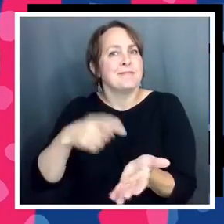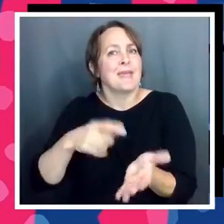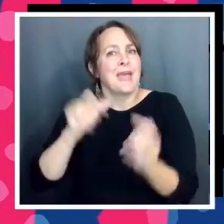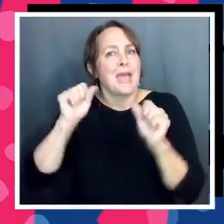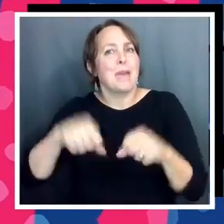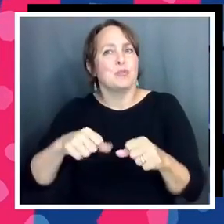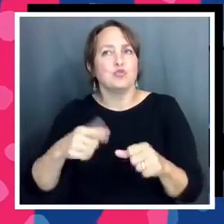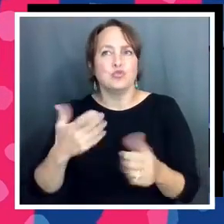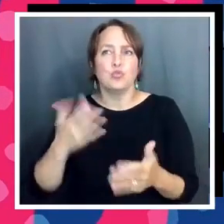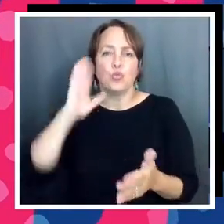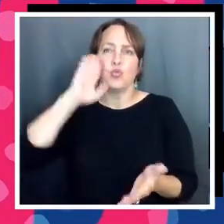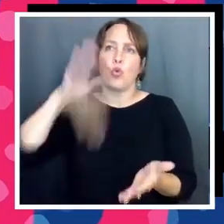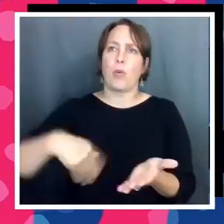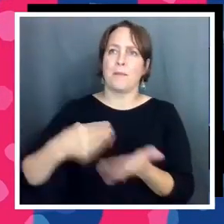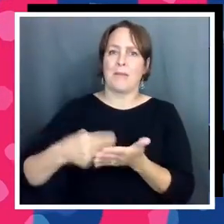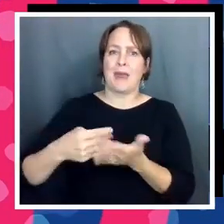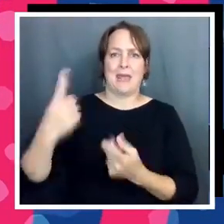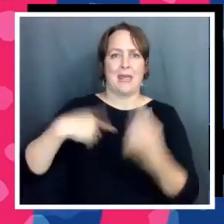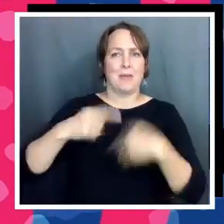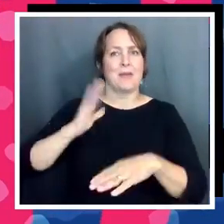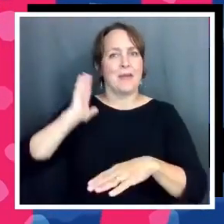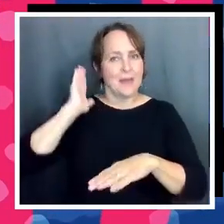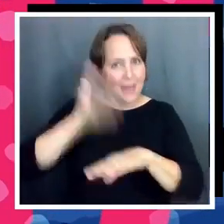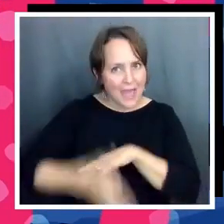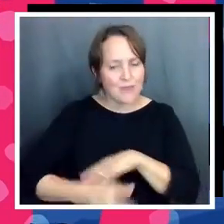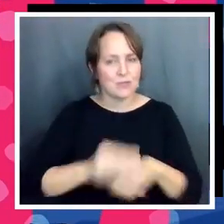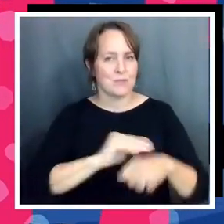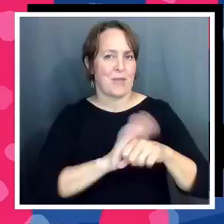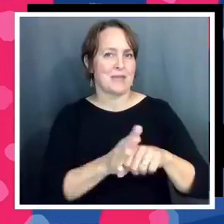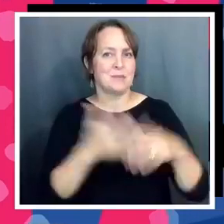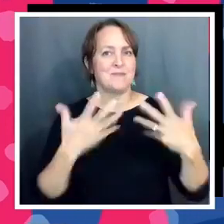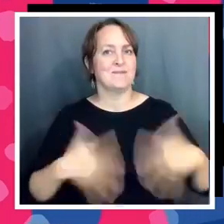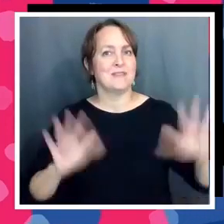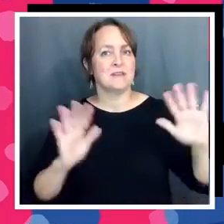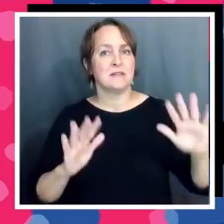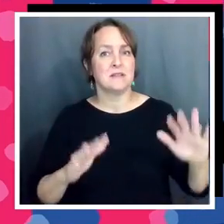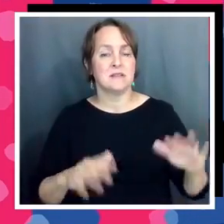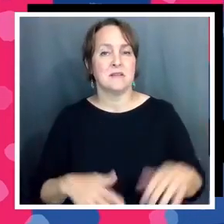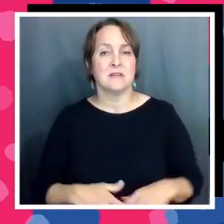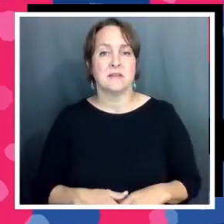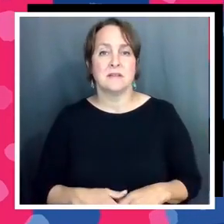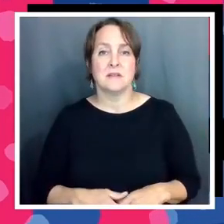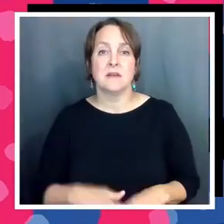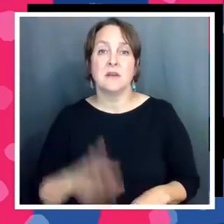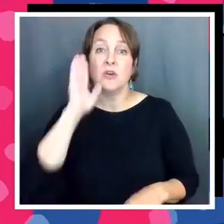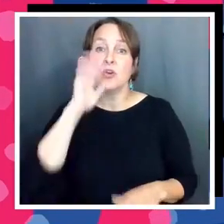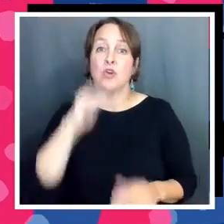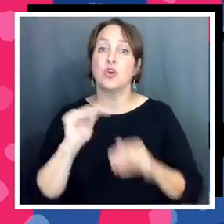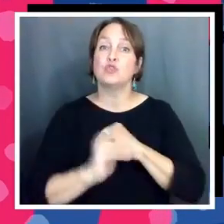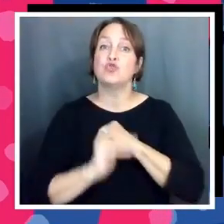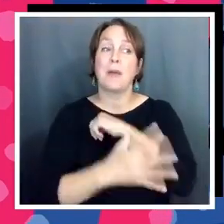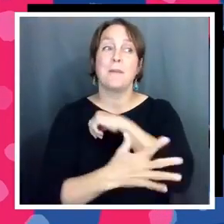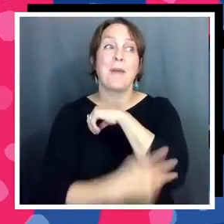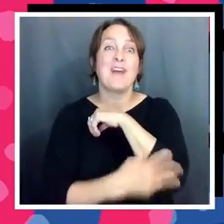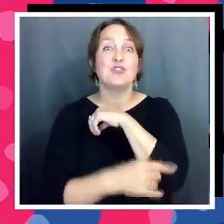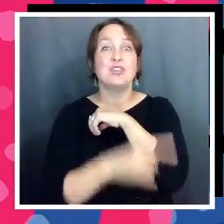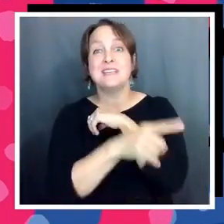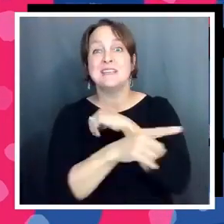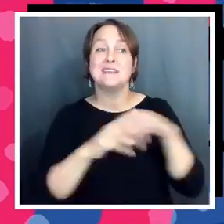CHILDREN AND FAMILIES MUST BE ABLE TO COUNT ON THE CHECKS THAT THEY WILL BE SEEN TODAY